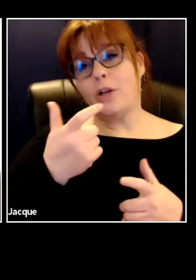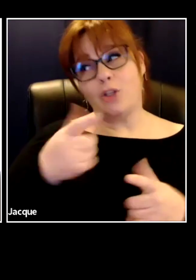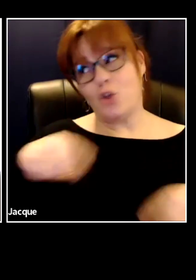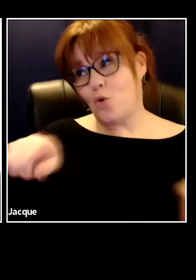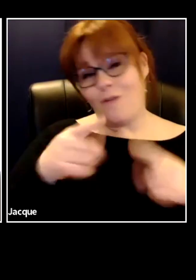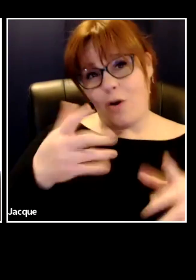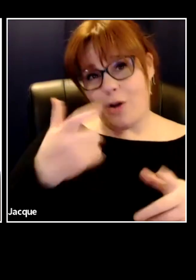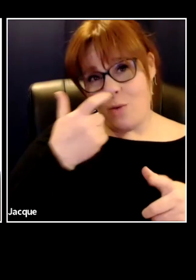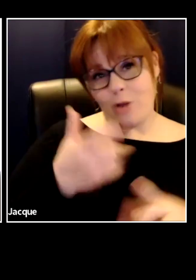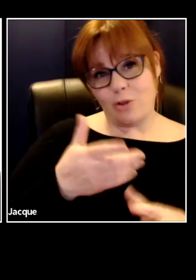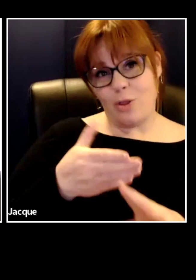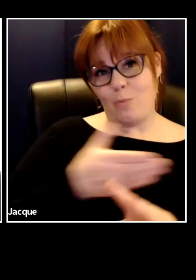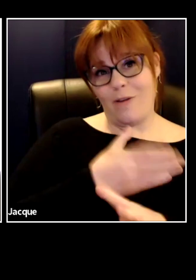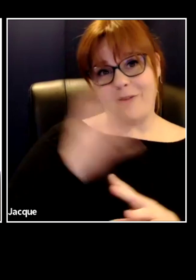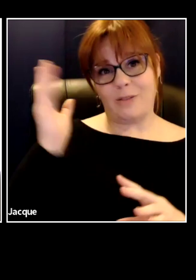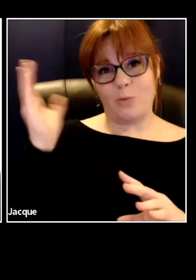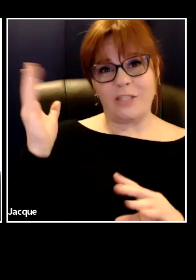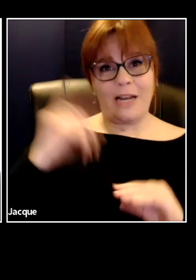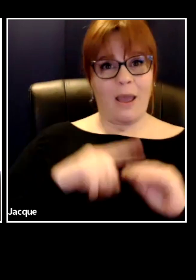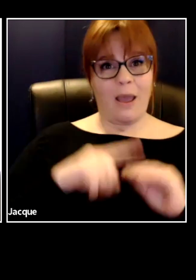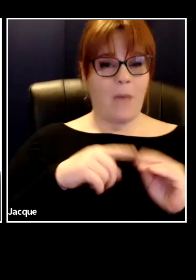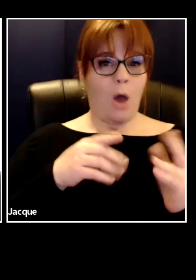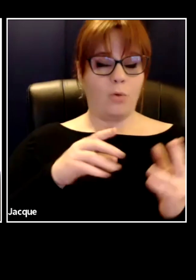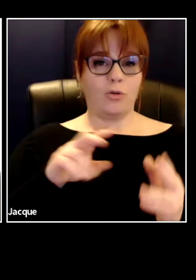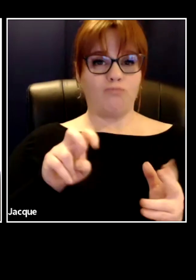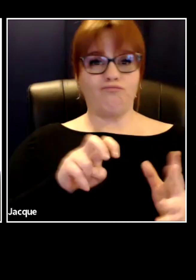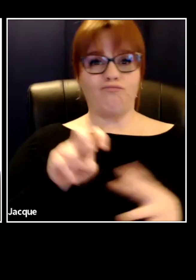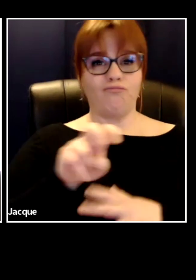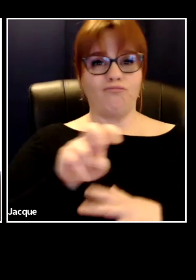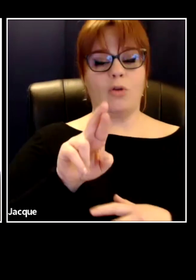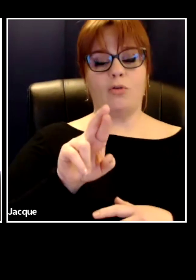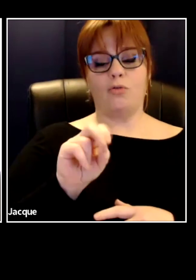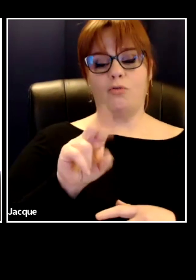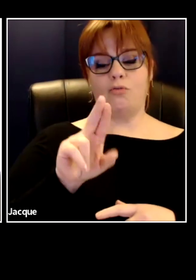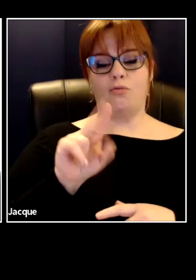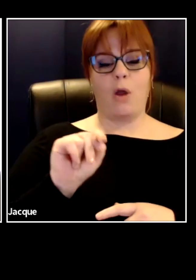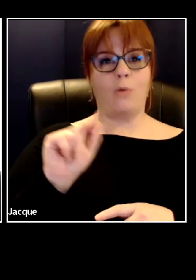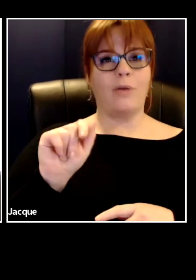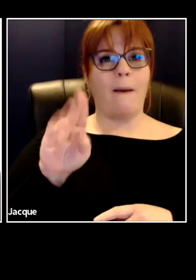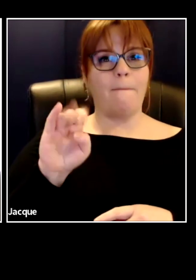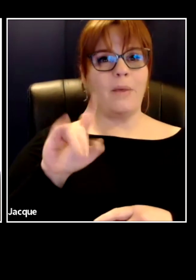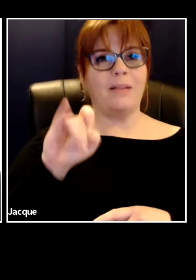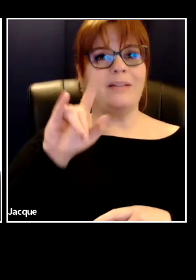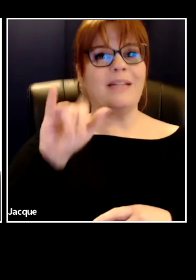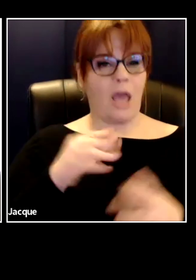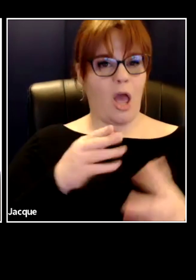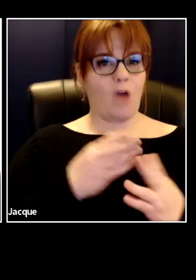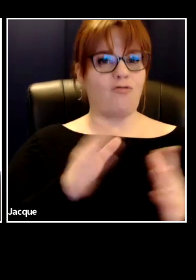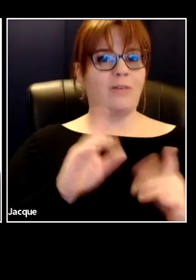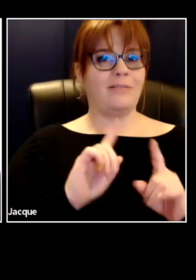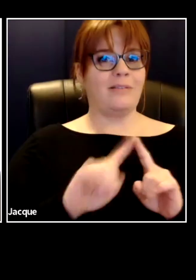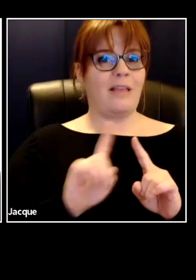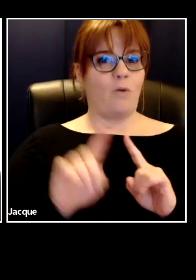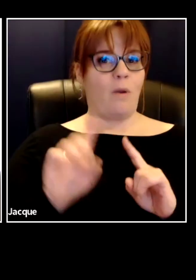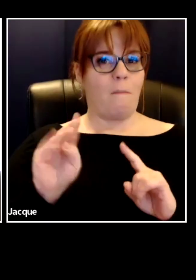presentation on uh routability across different modes of travel, I'll while we're troubleshooting